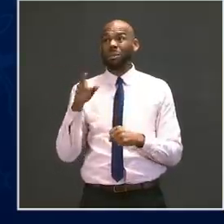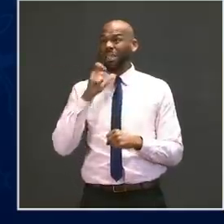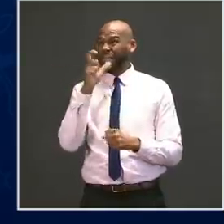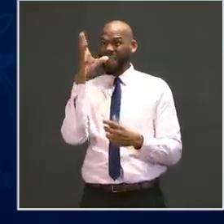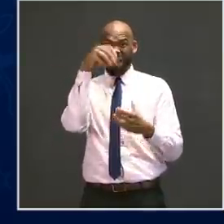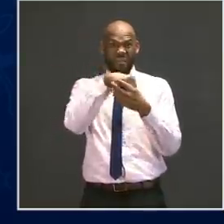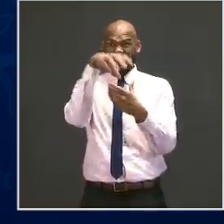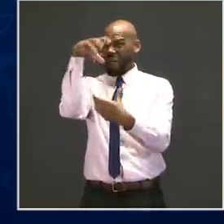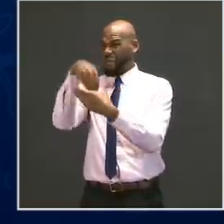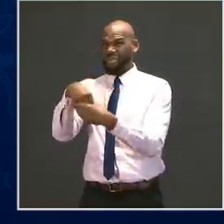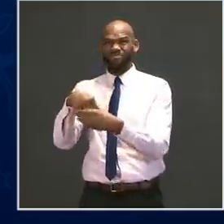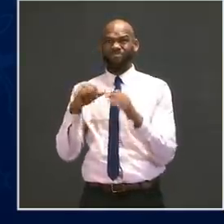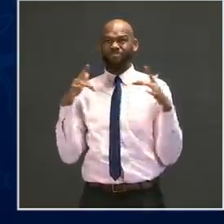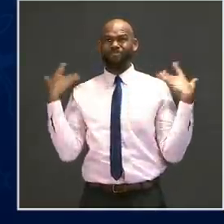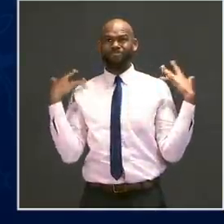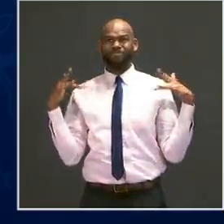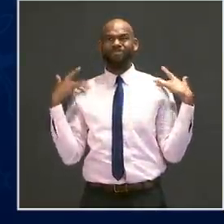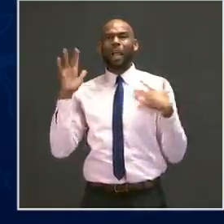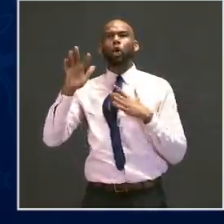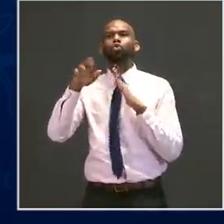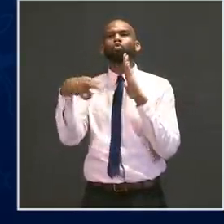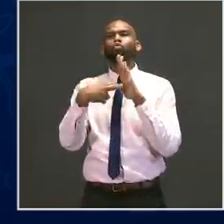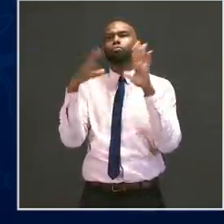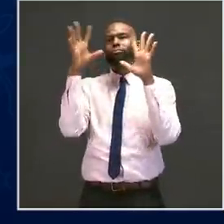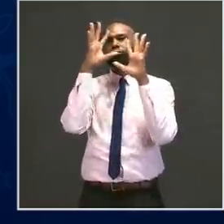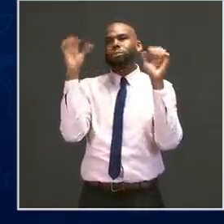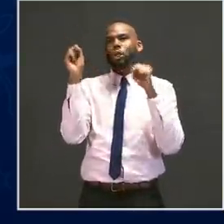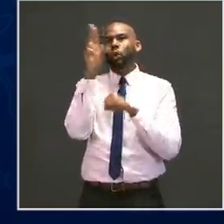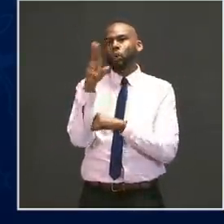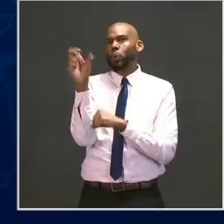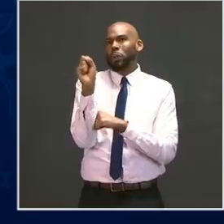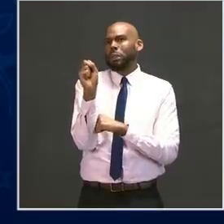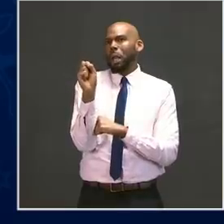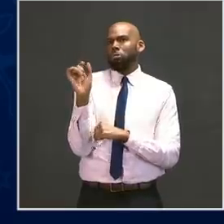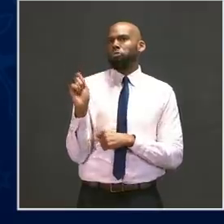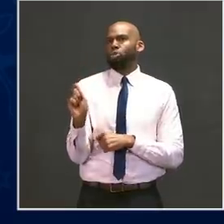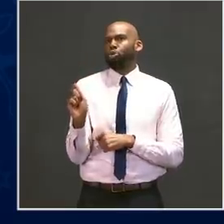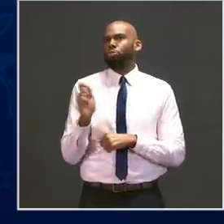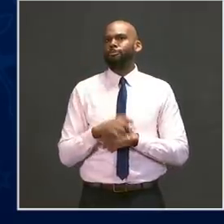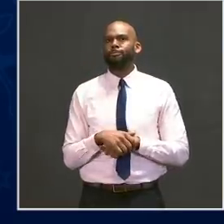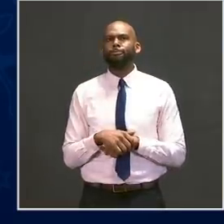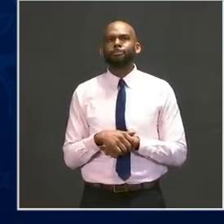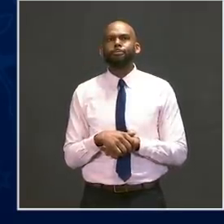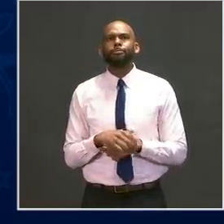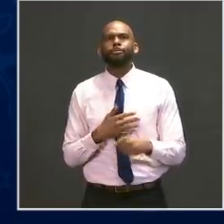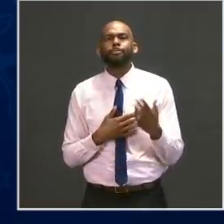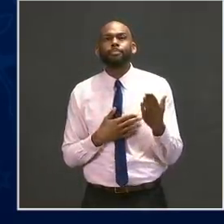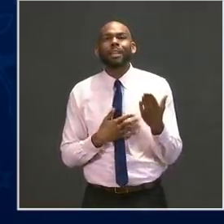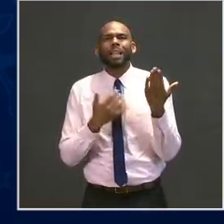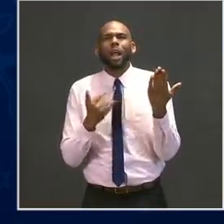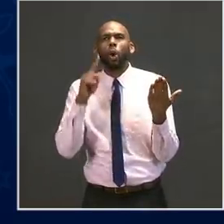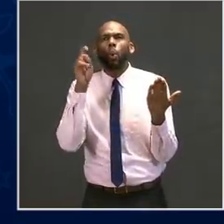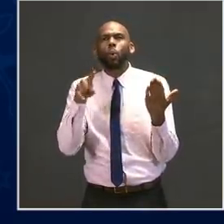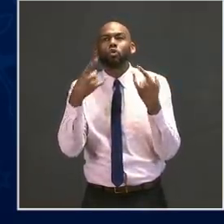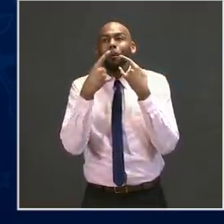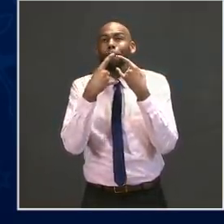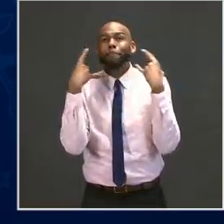He's -- his role is to be President of the United States. And that's not the role he currently plays. The Press: If I could just ask one on masks. Ms. Psaki: Mm-hmm. The Press: We know that there had been some discussion